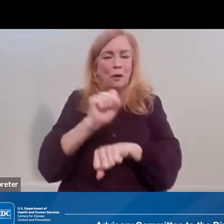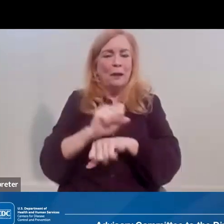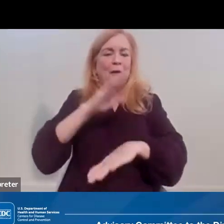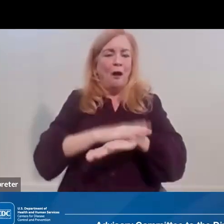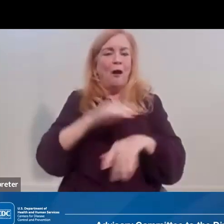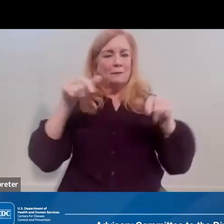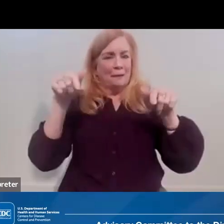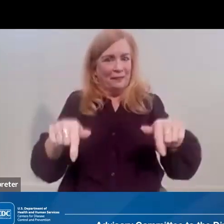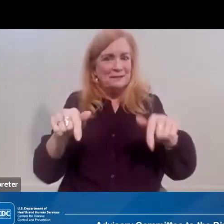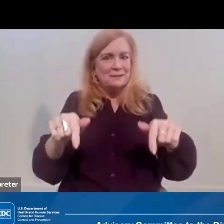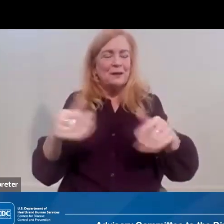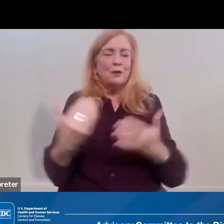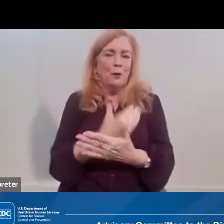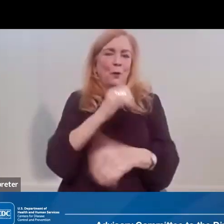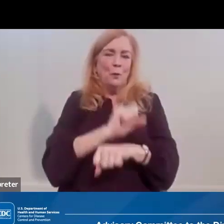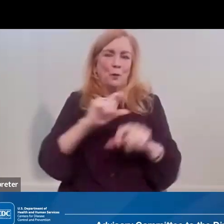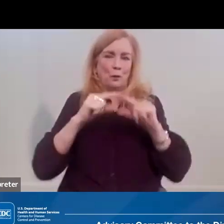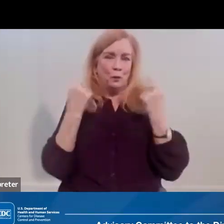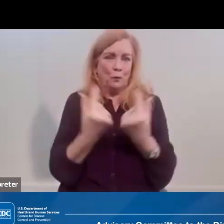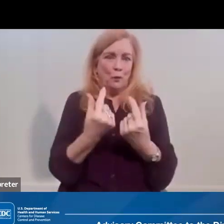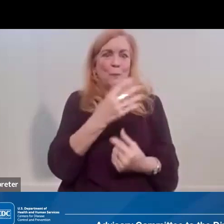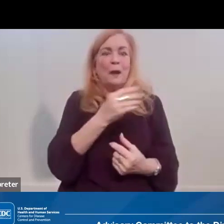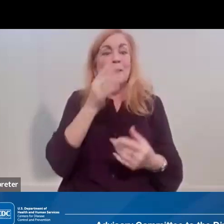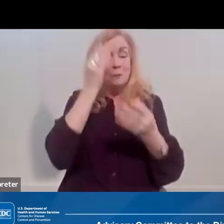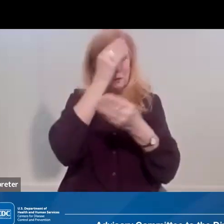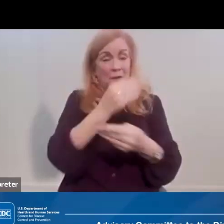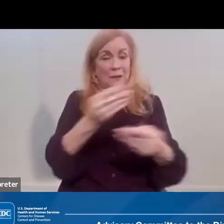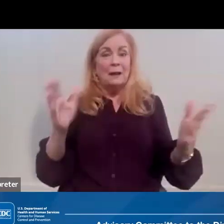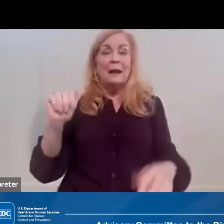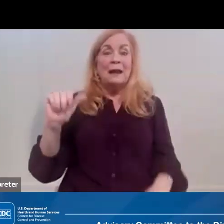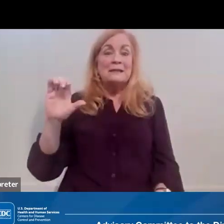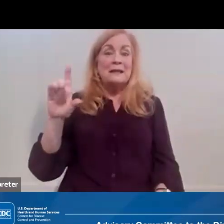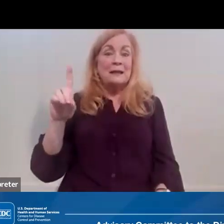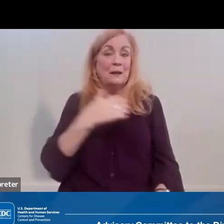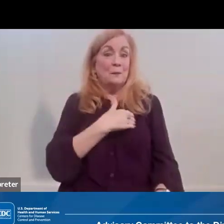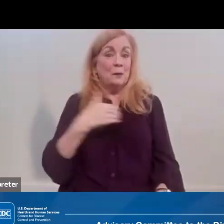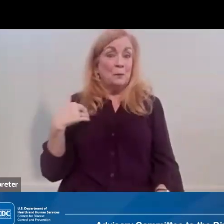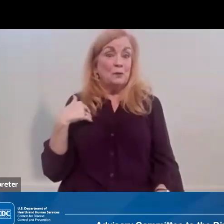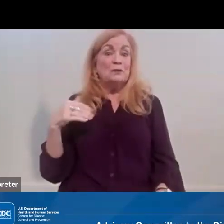We will go ahead and send out just a quick note to ACD members, as we mentioned, to solicit any interest in a simultaneous way,